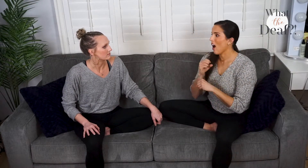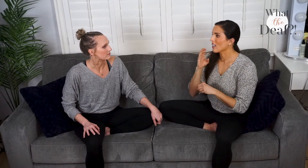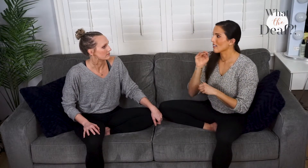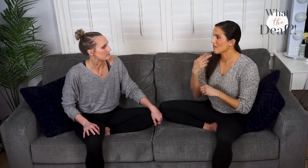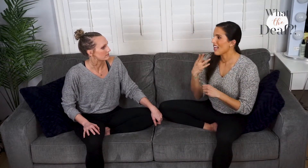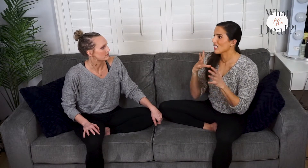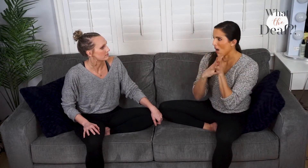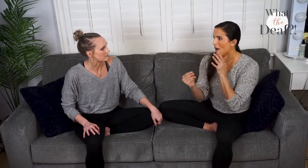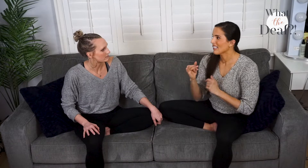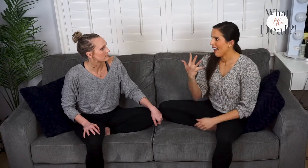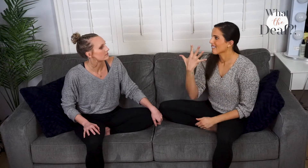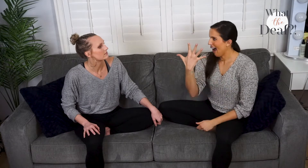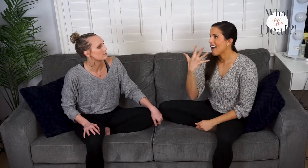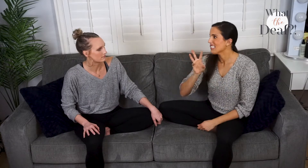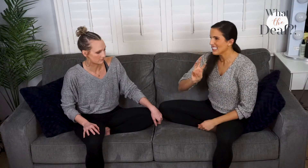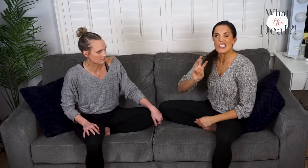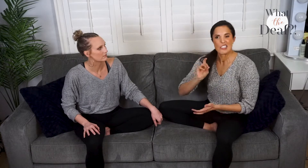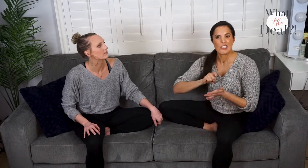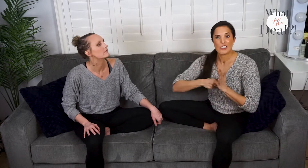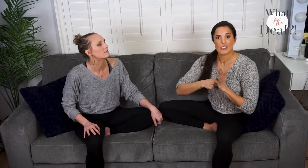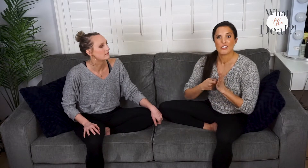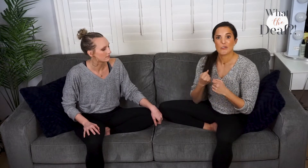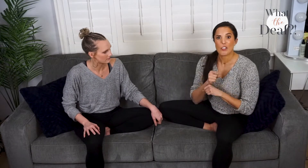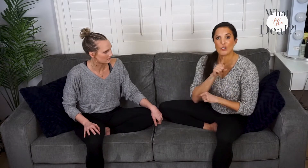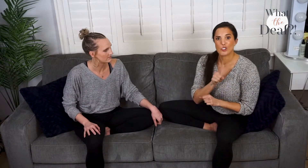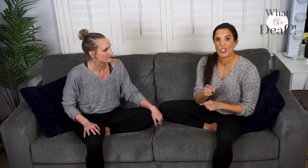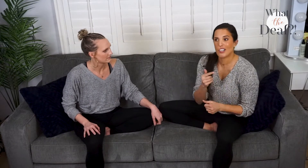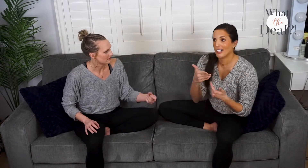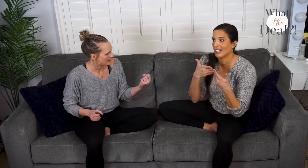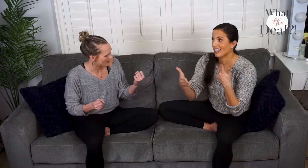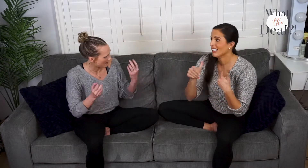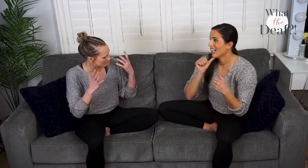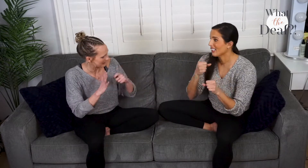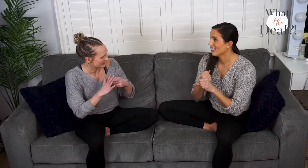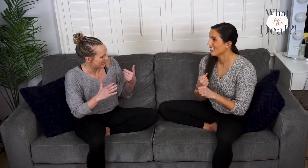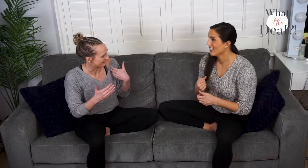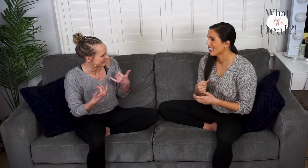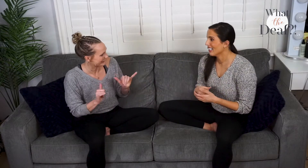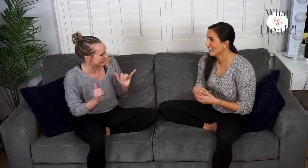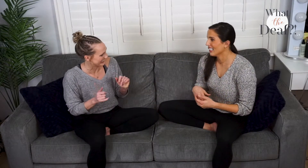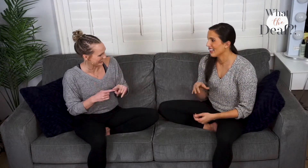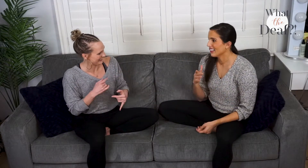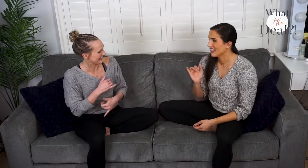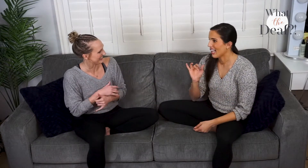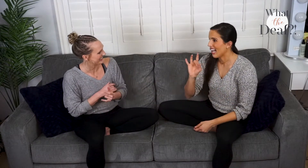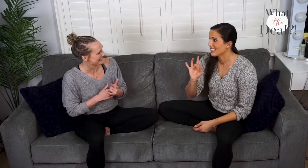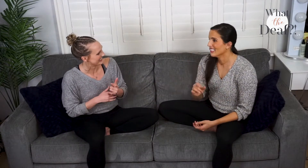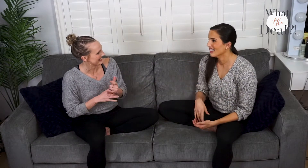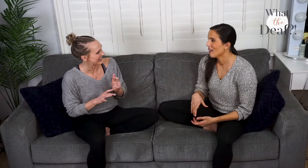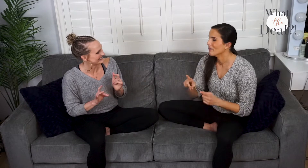to have a locksmith copy like five or six keys. Yeah. To make sure that that will never happen again. How many keys do you have now? I have like eight.